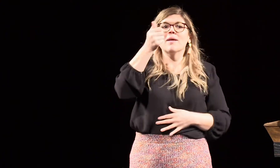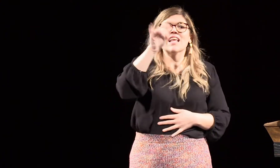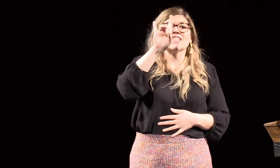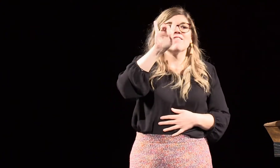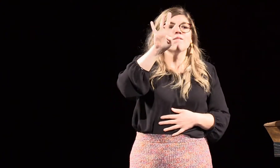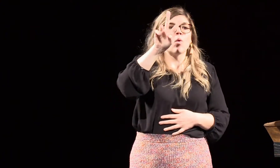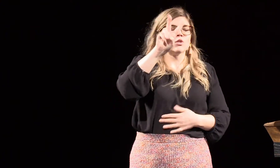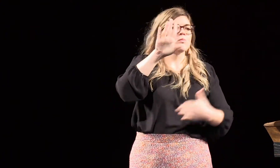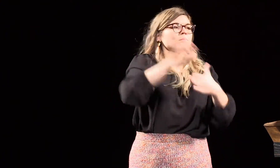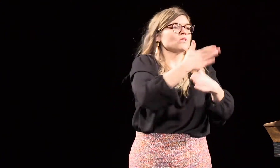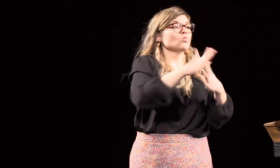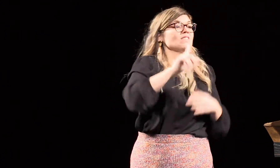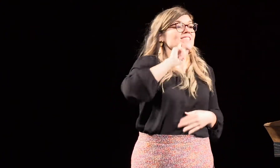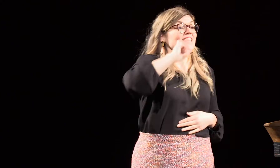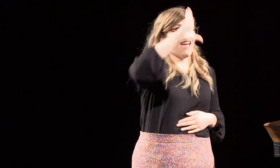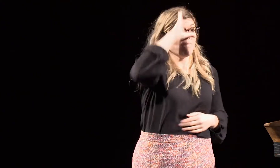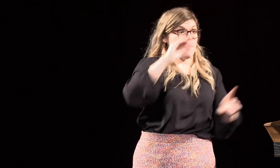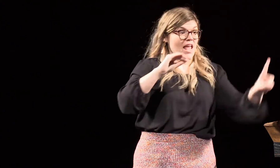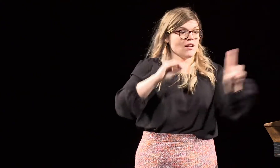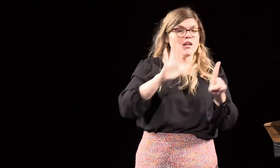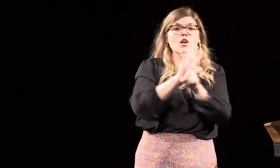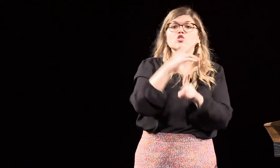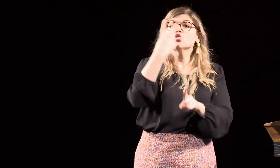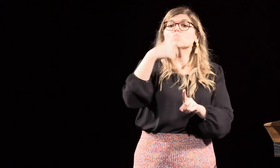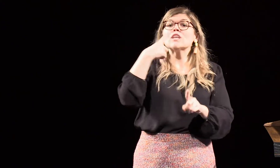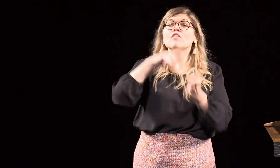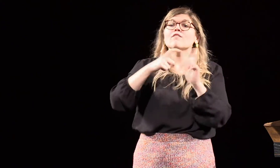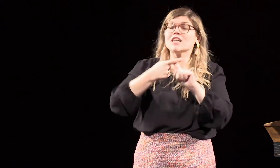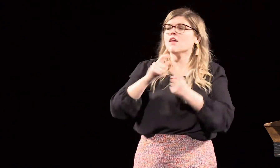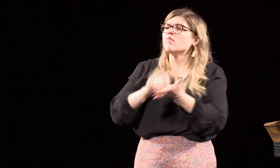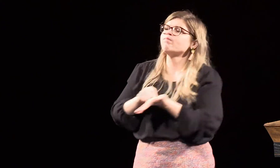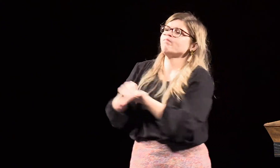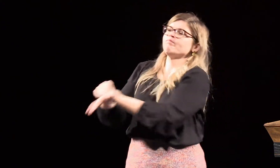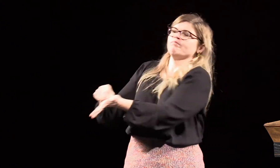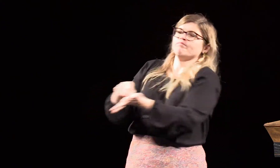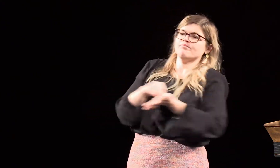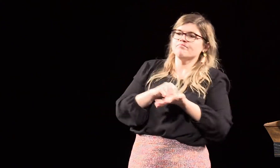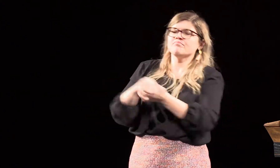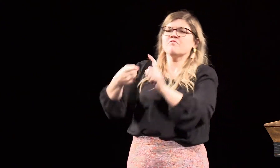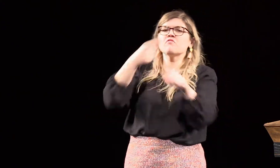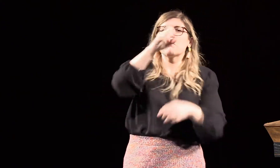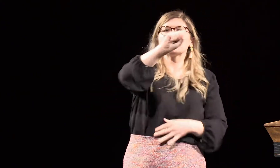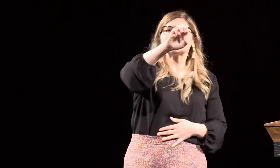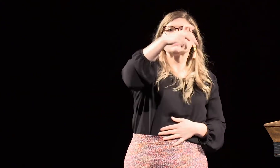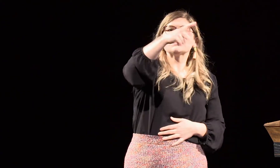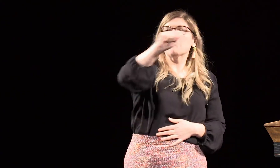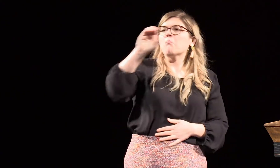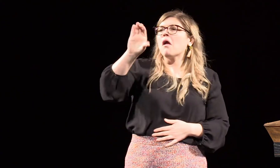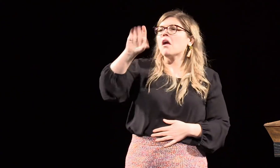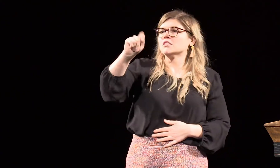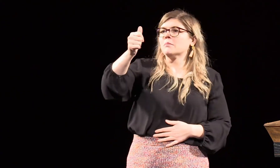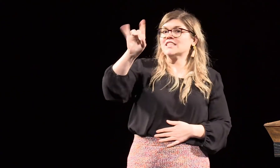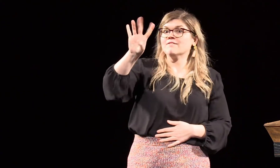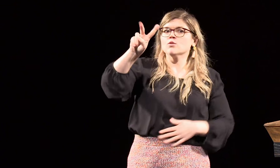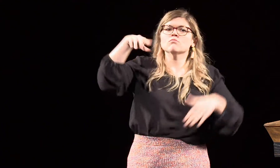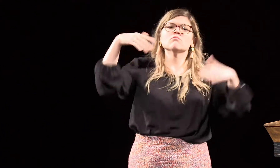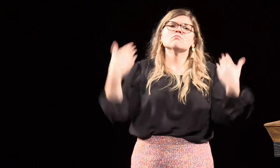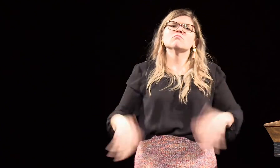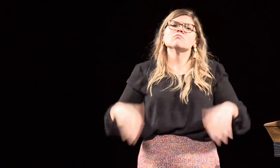It's a handwritten conversation from 1842 between a deaf man and two hearing people.